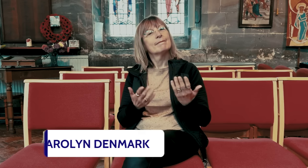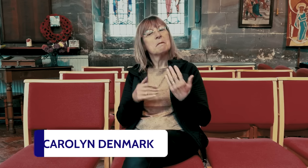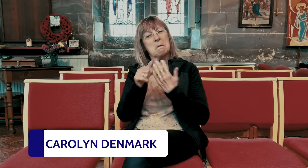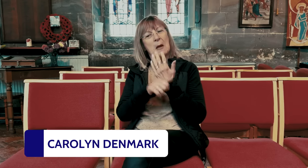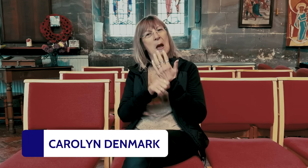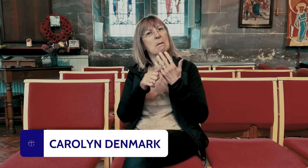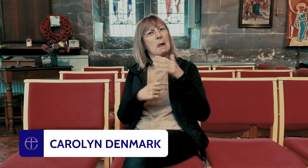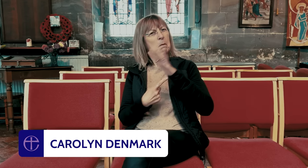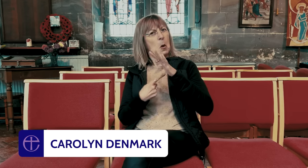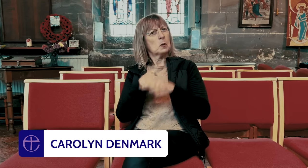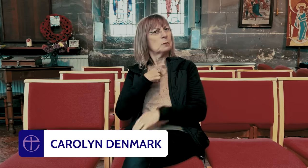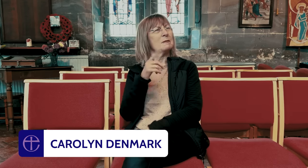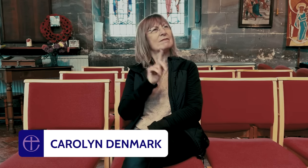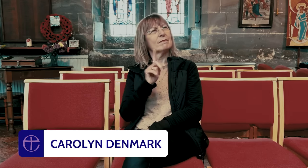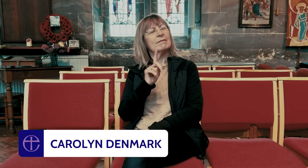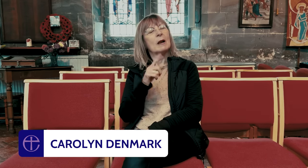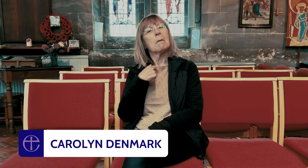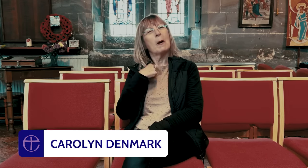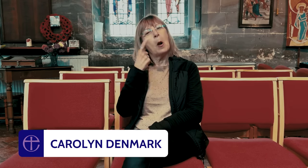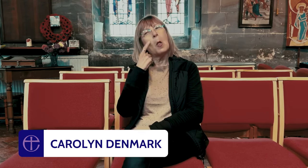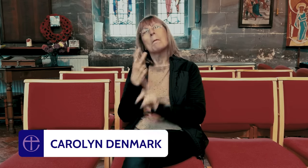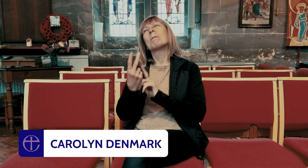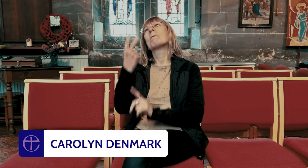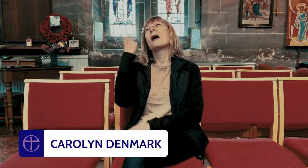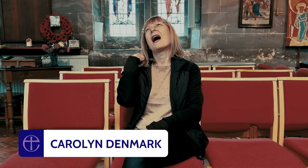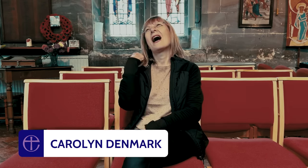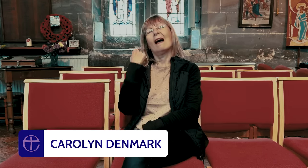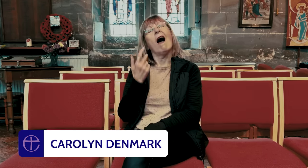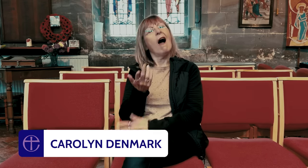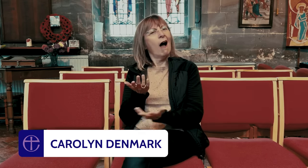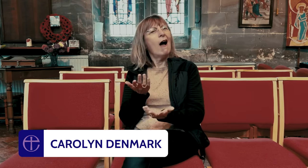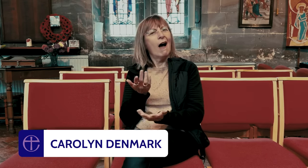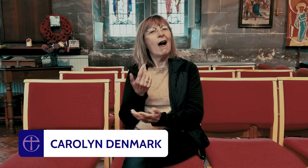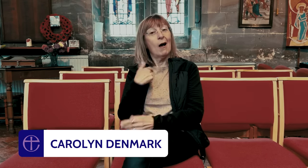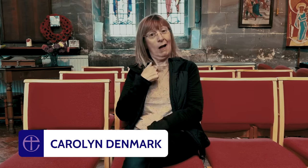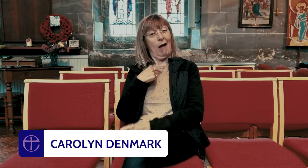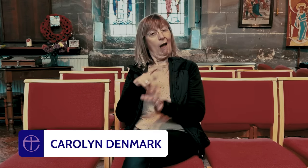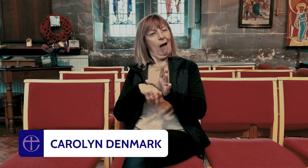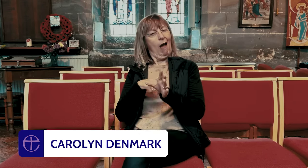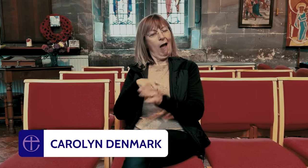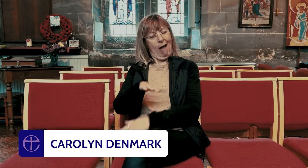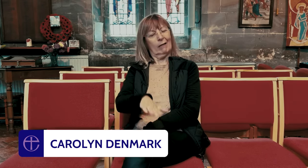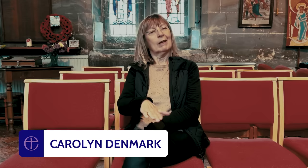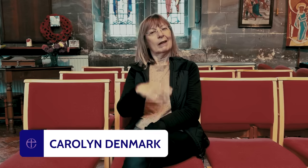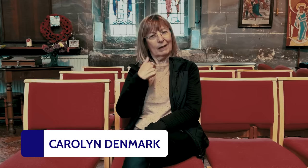Why is the Bible so important to me? Well, when I look back to when I was young,